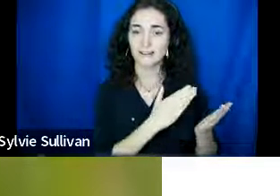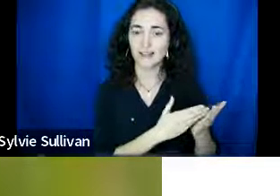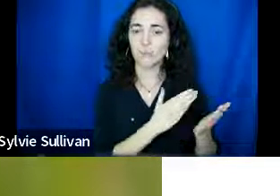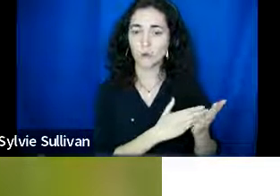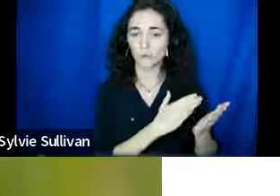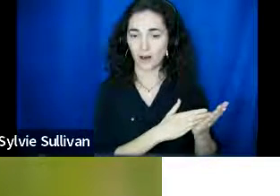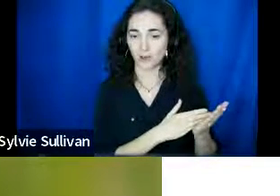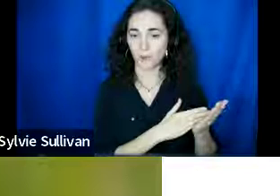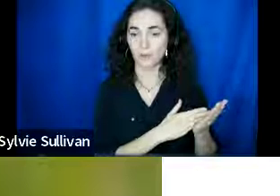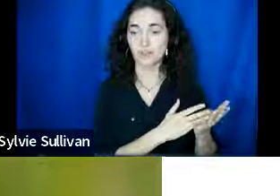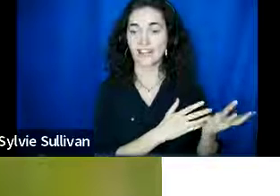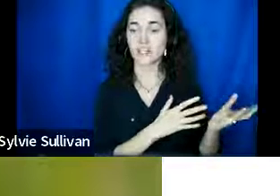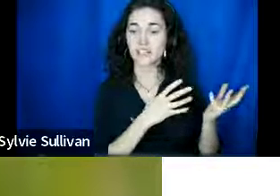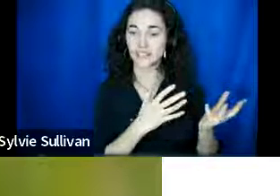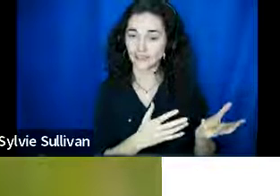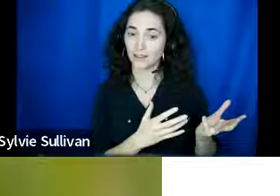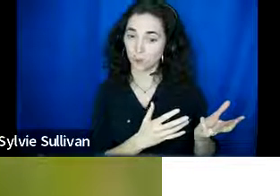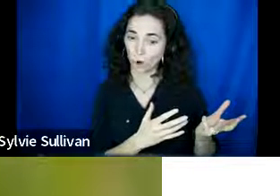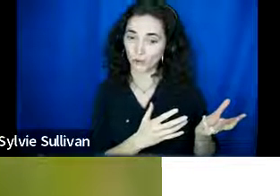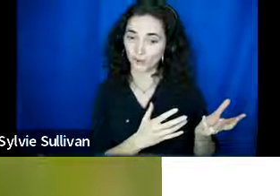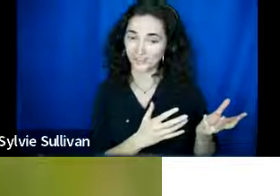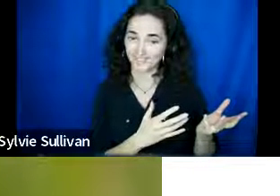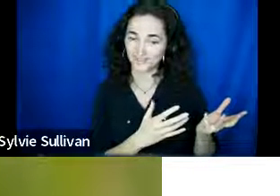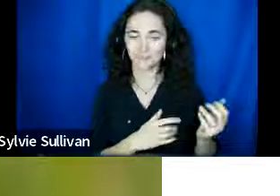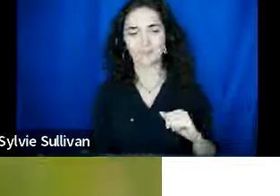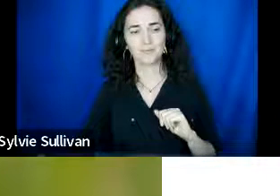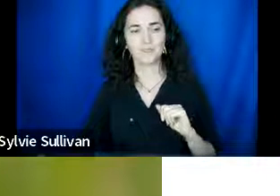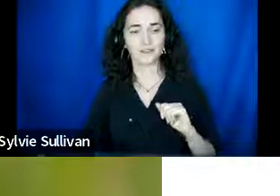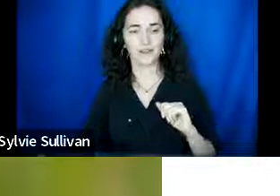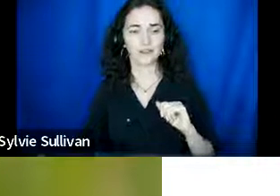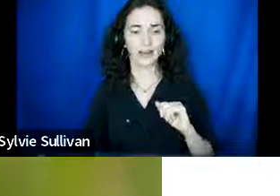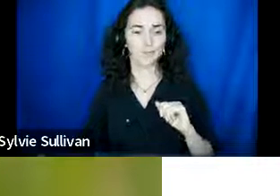They won't know how to swim until they actually get in the water.